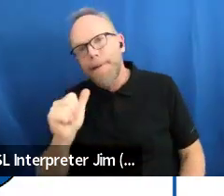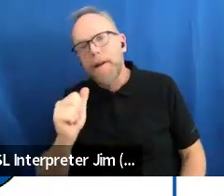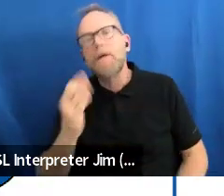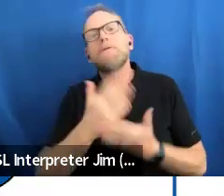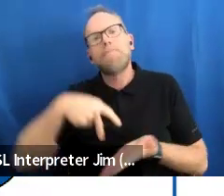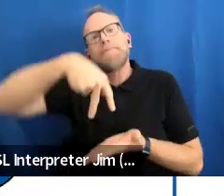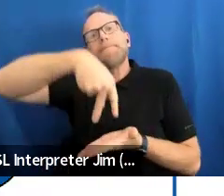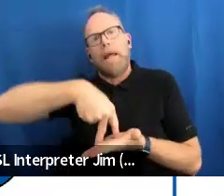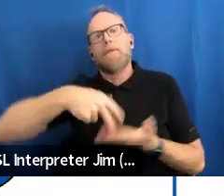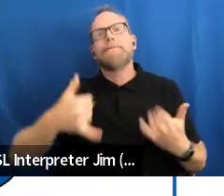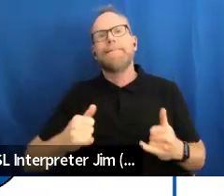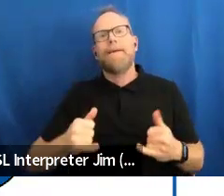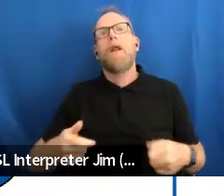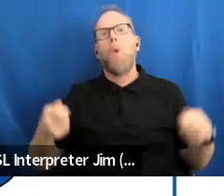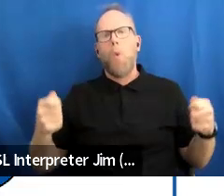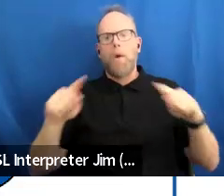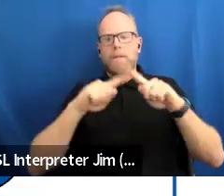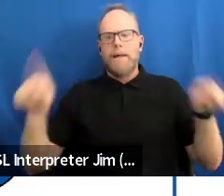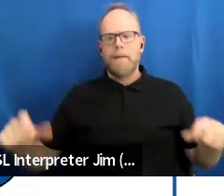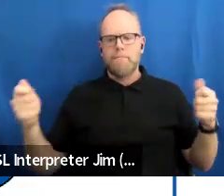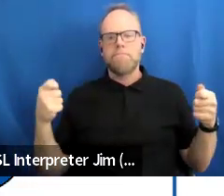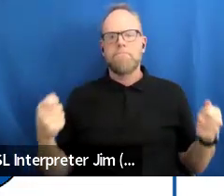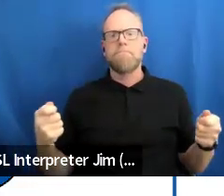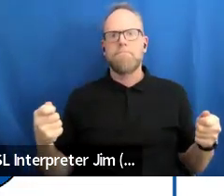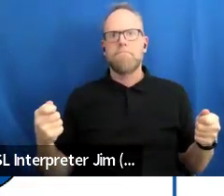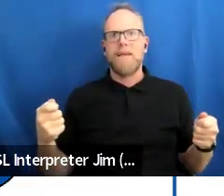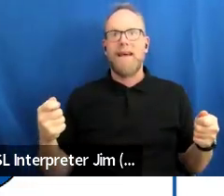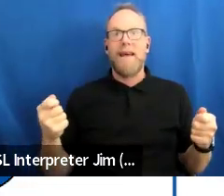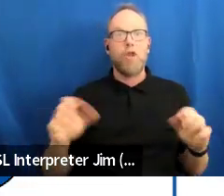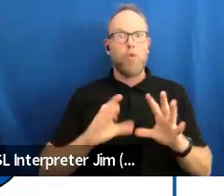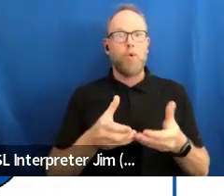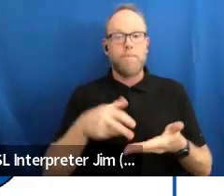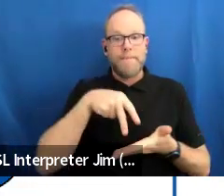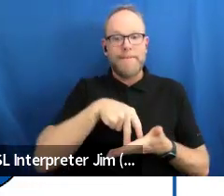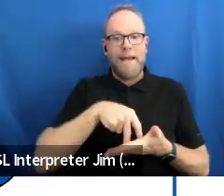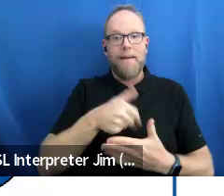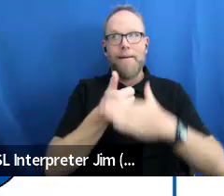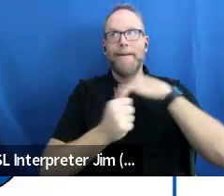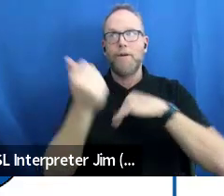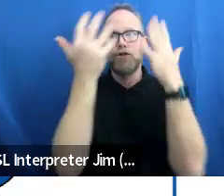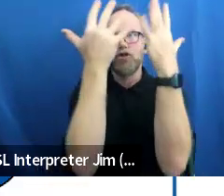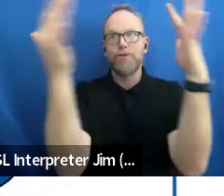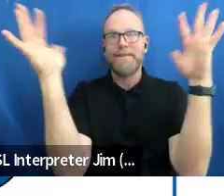I am Olmstead signs under some trees. SONYA RAVIPATI: And I am Olmstead was like